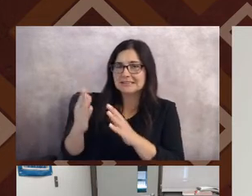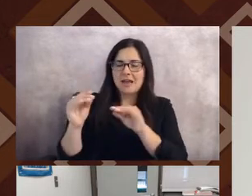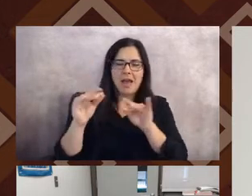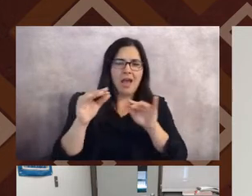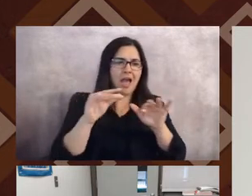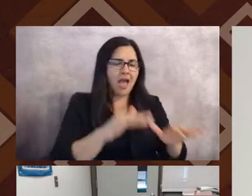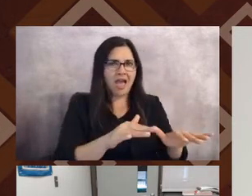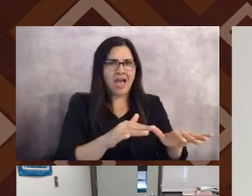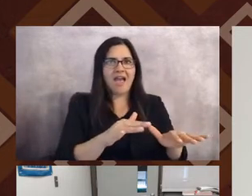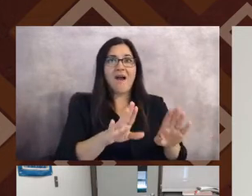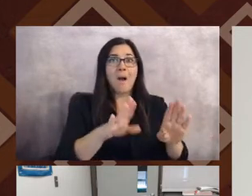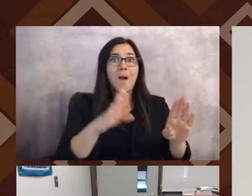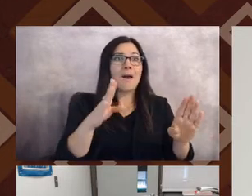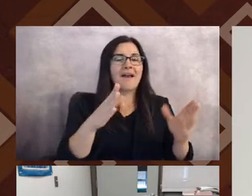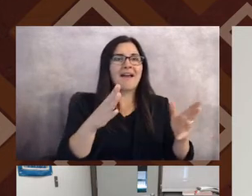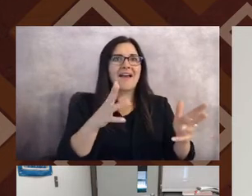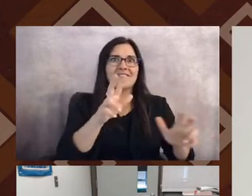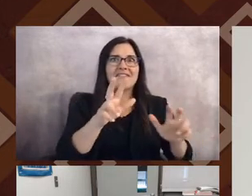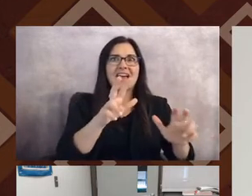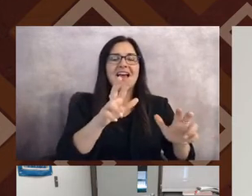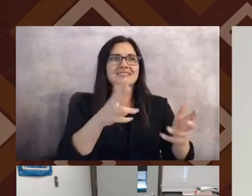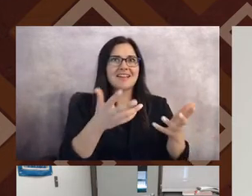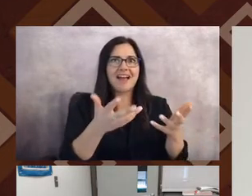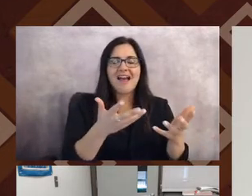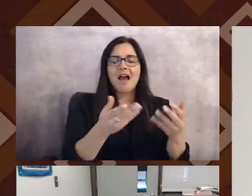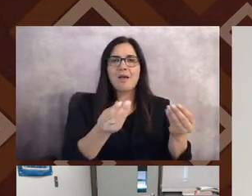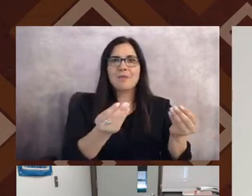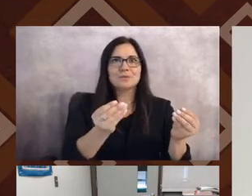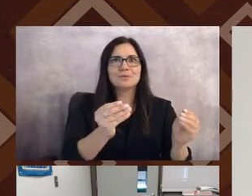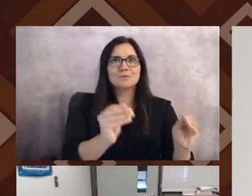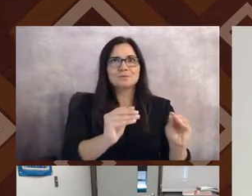and using that store. Right. As a way to